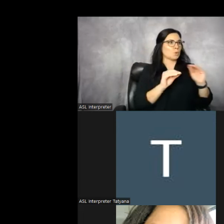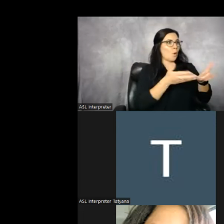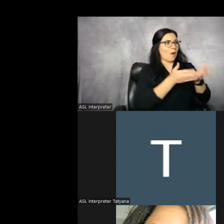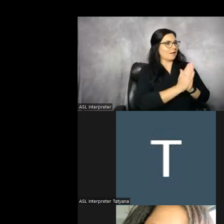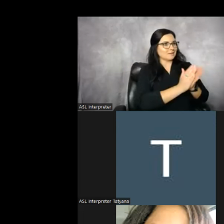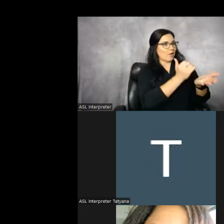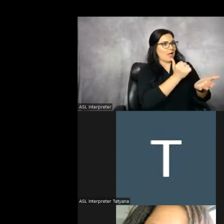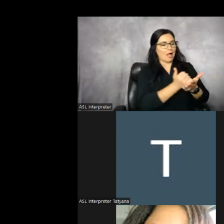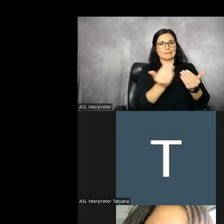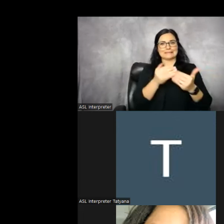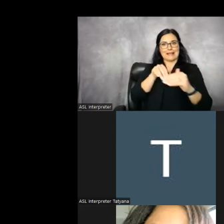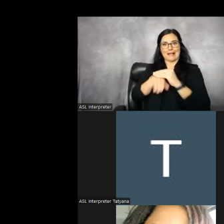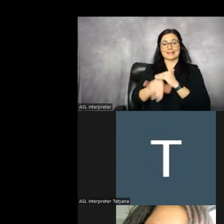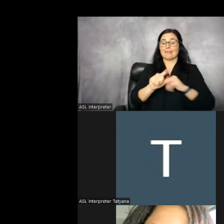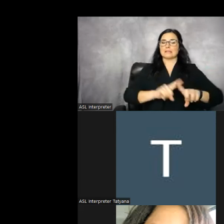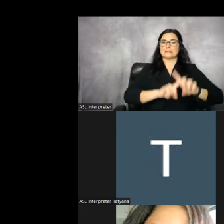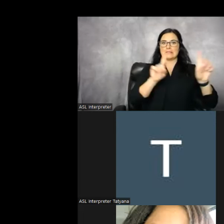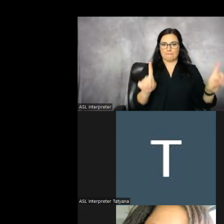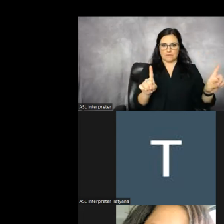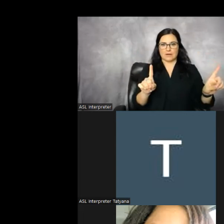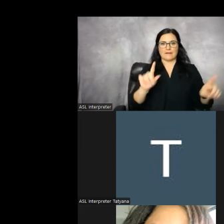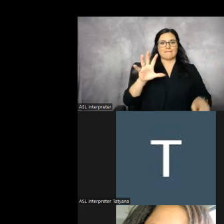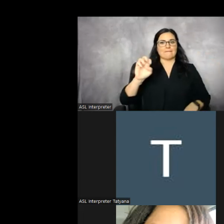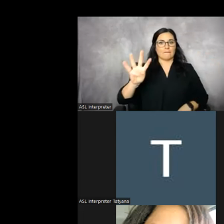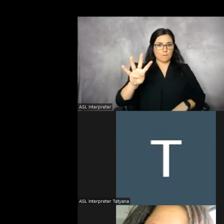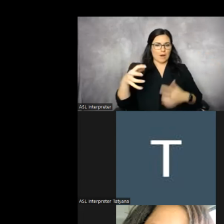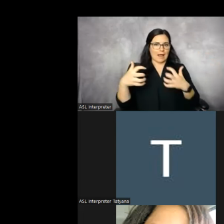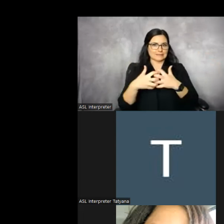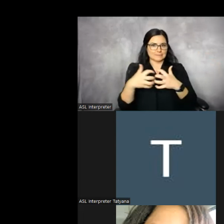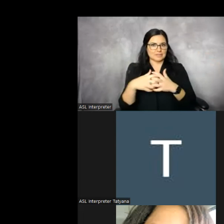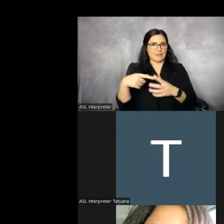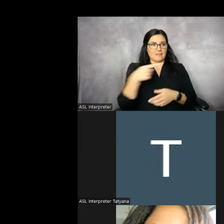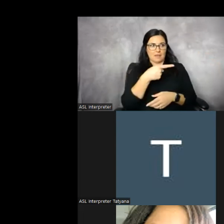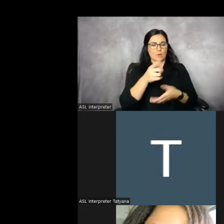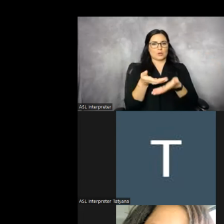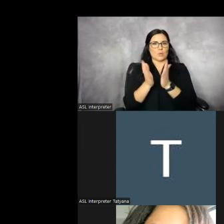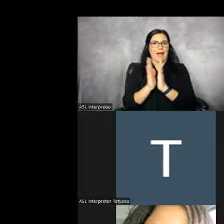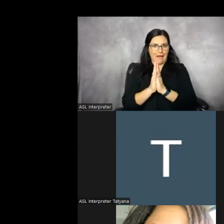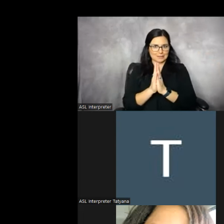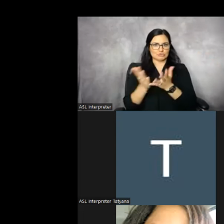Which is the fundamental difference between 504 and accommodations. When you look at accommodations --